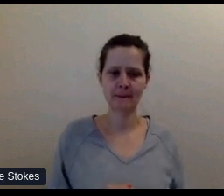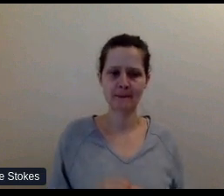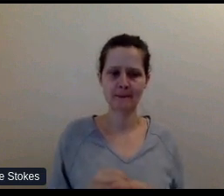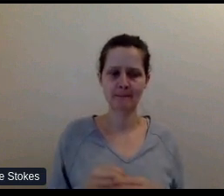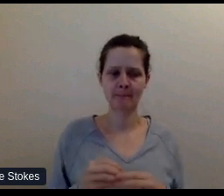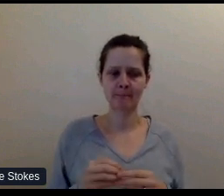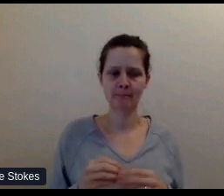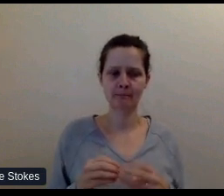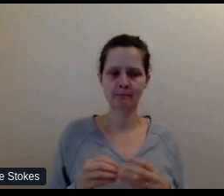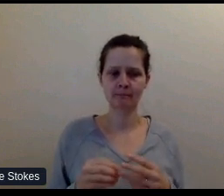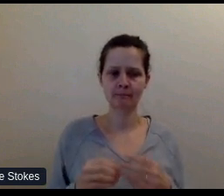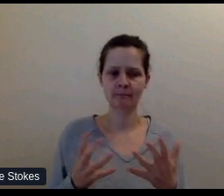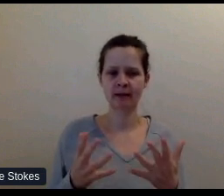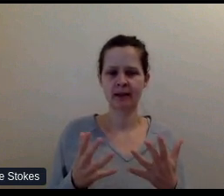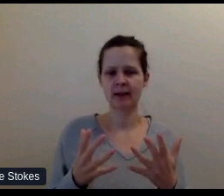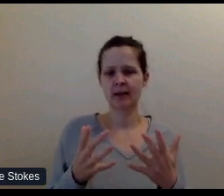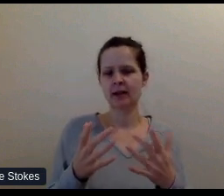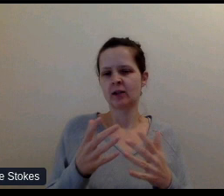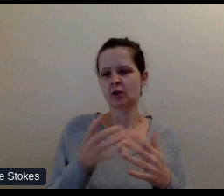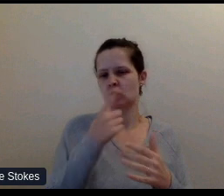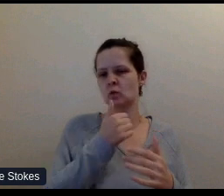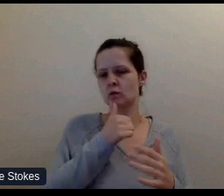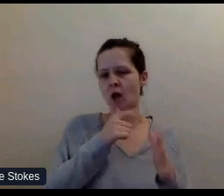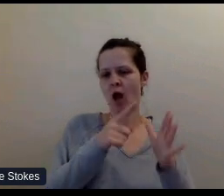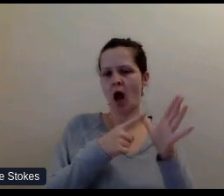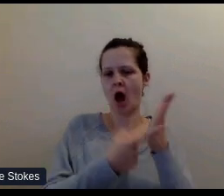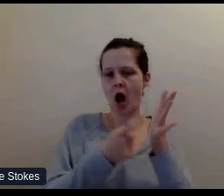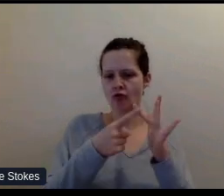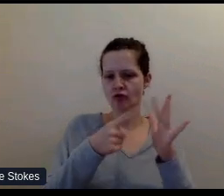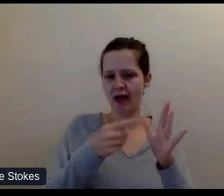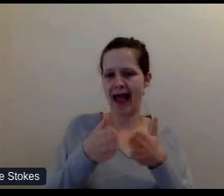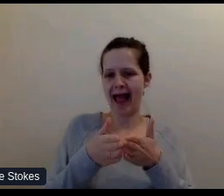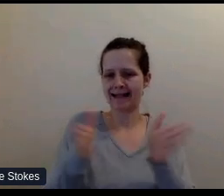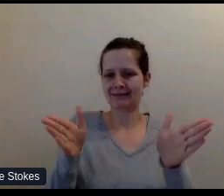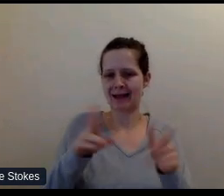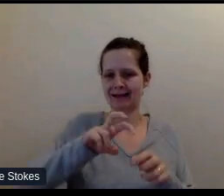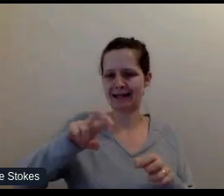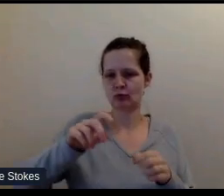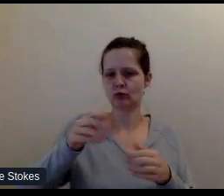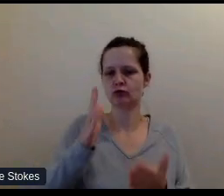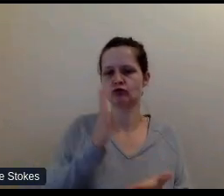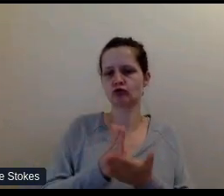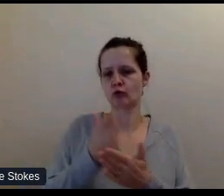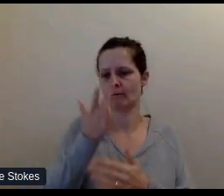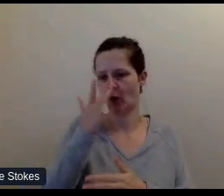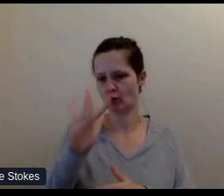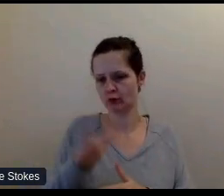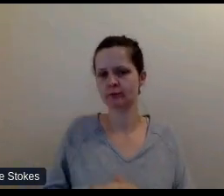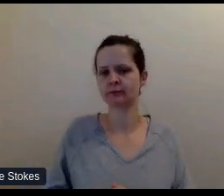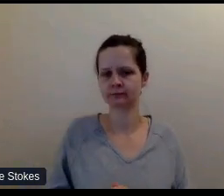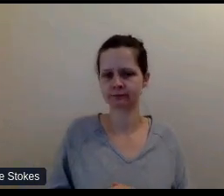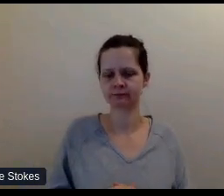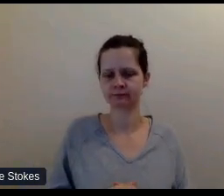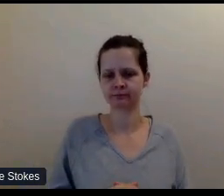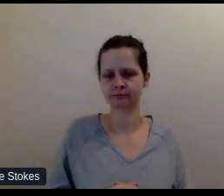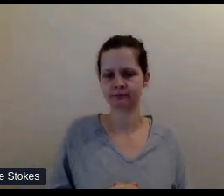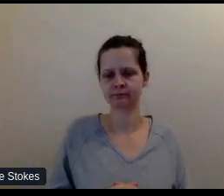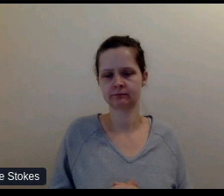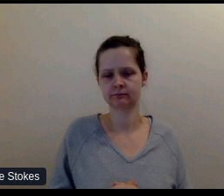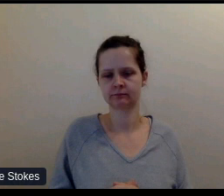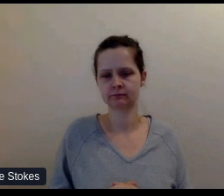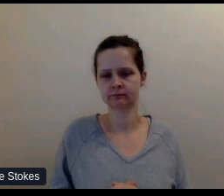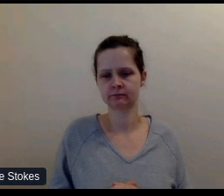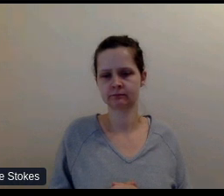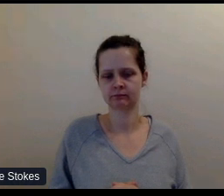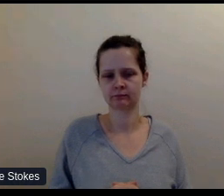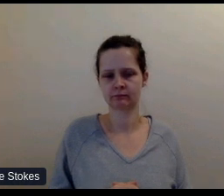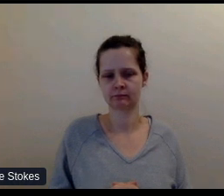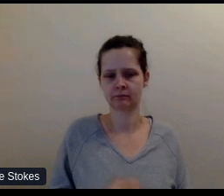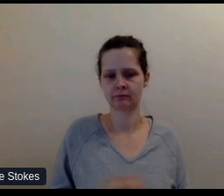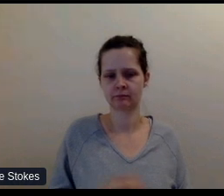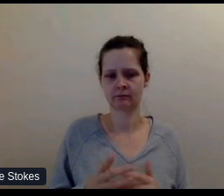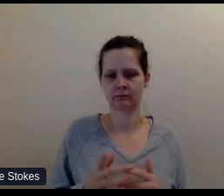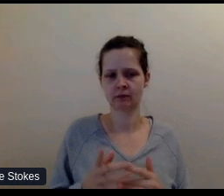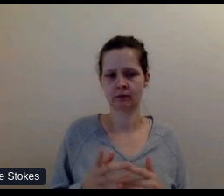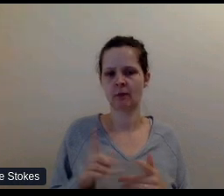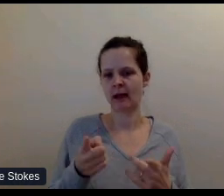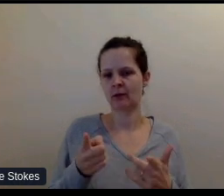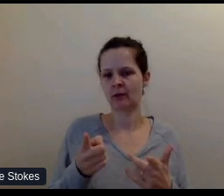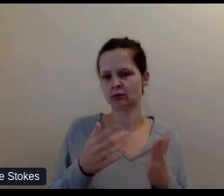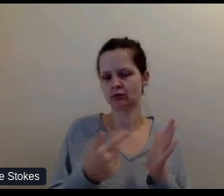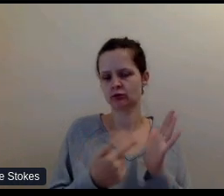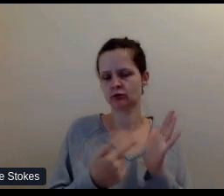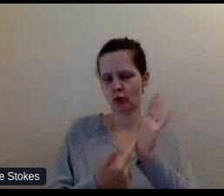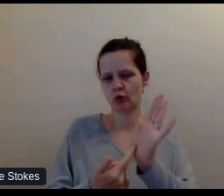aria-expanded = "true/false" to show the state of the accordion or the disclosure.